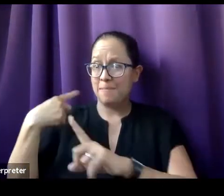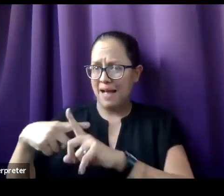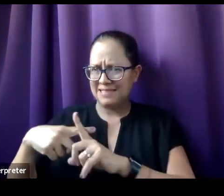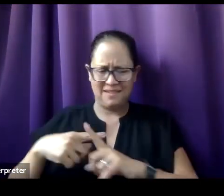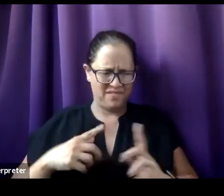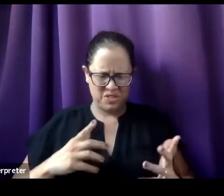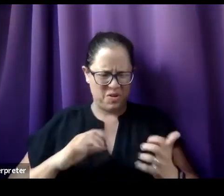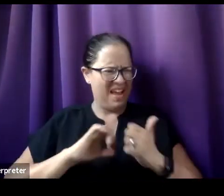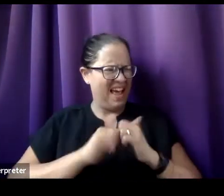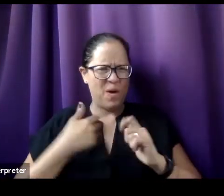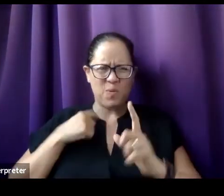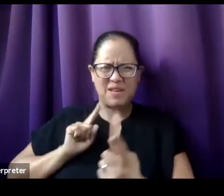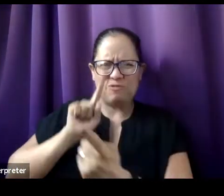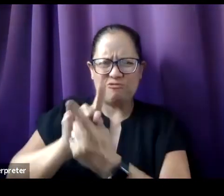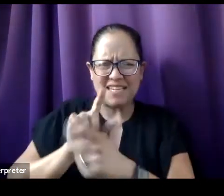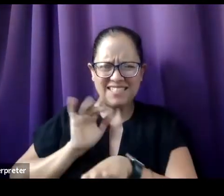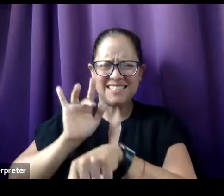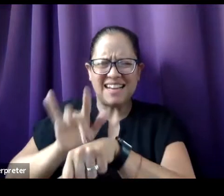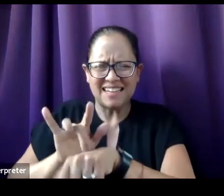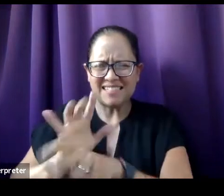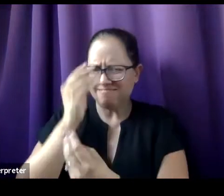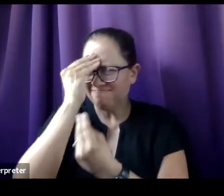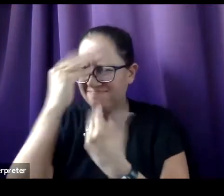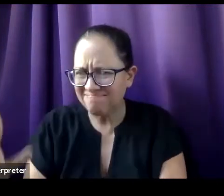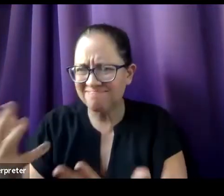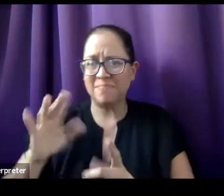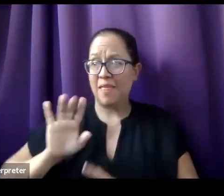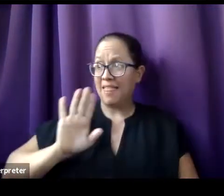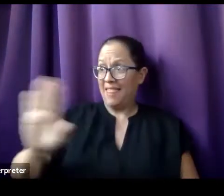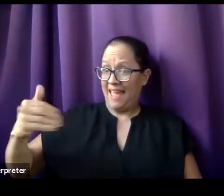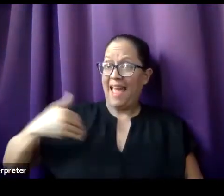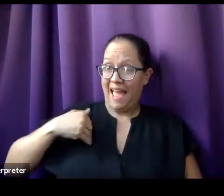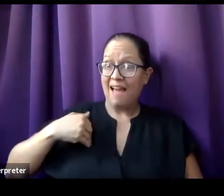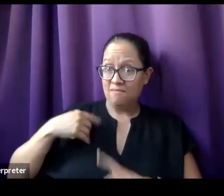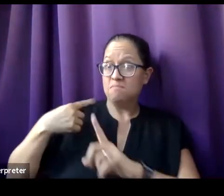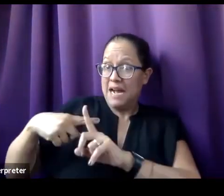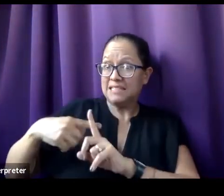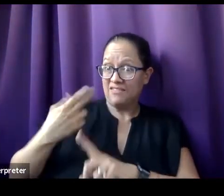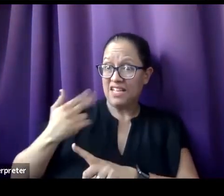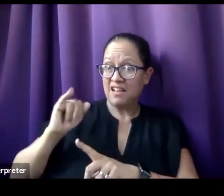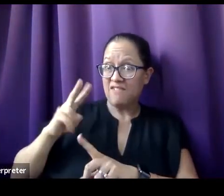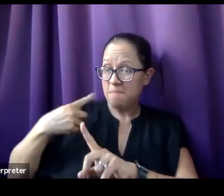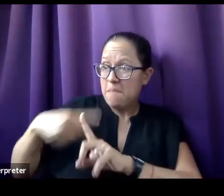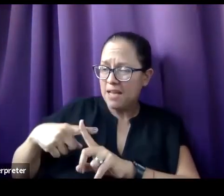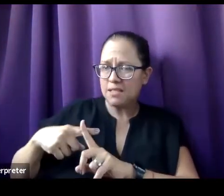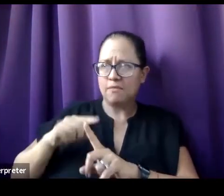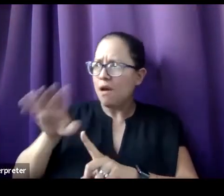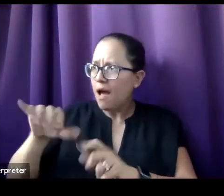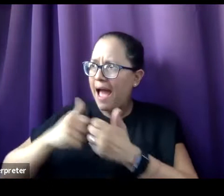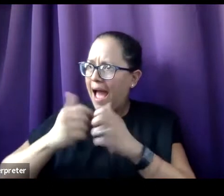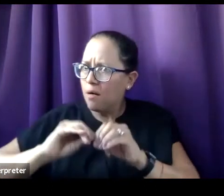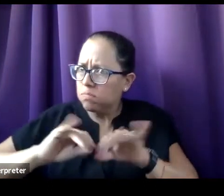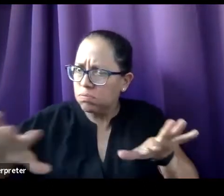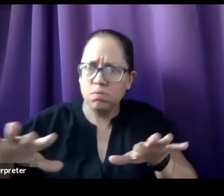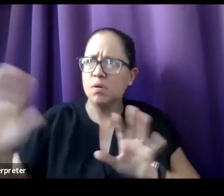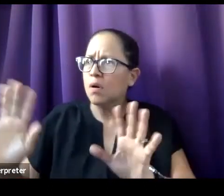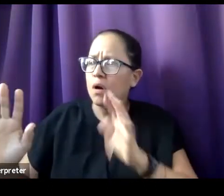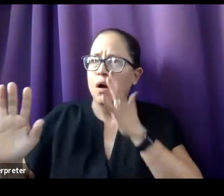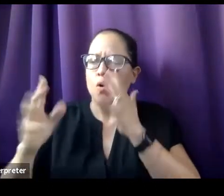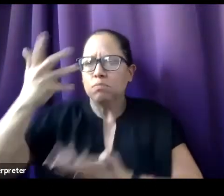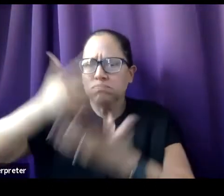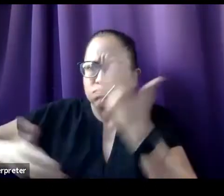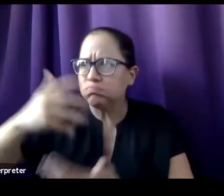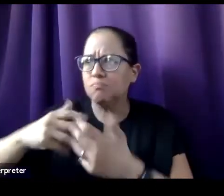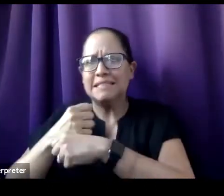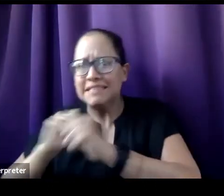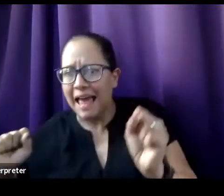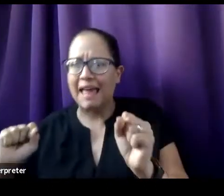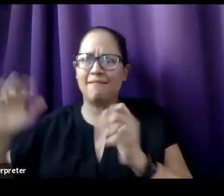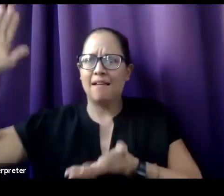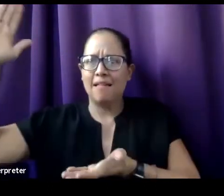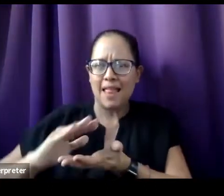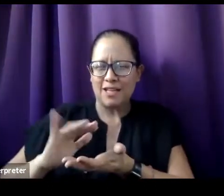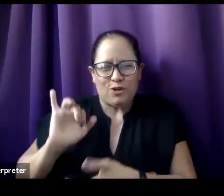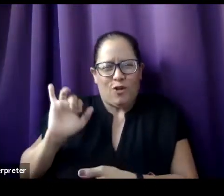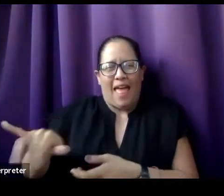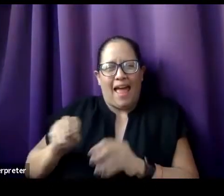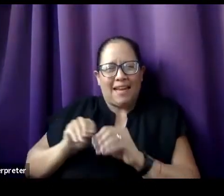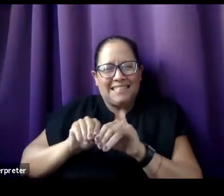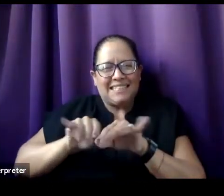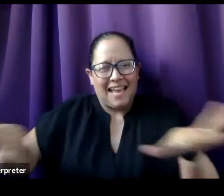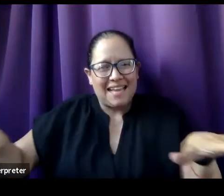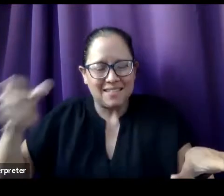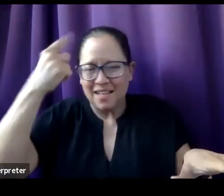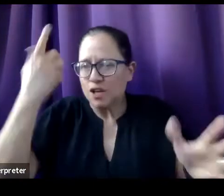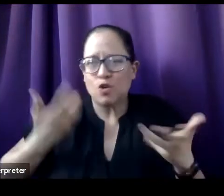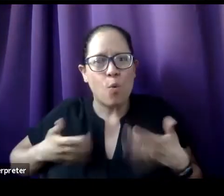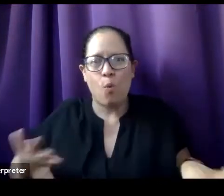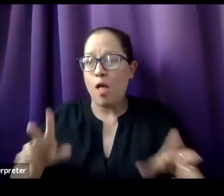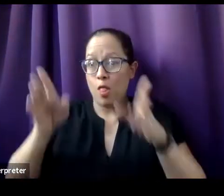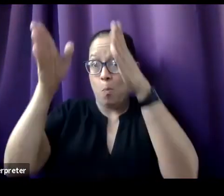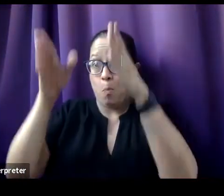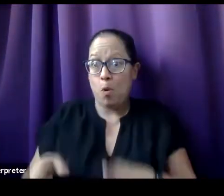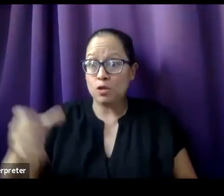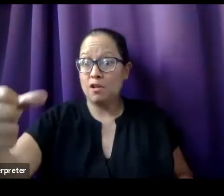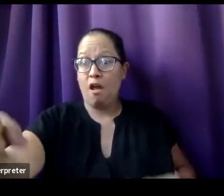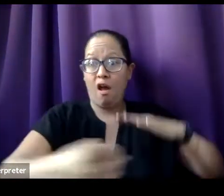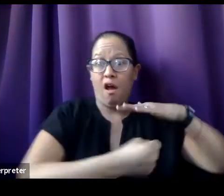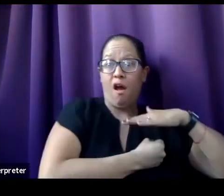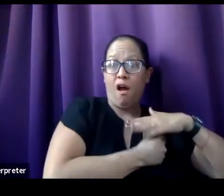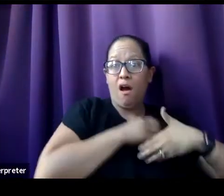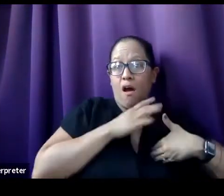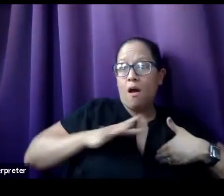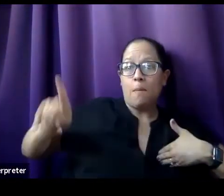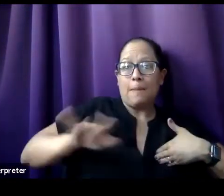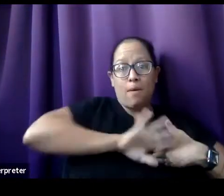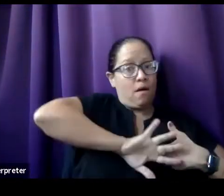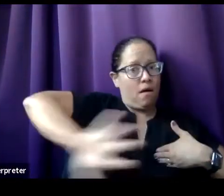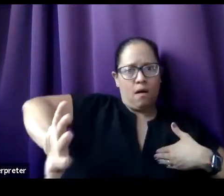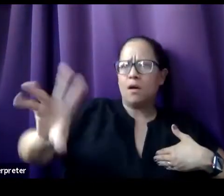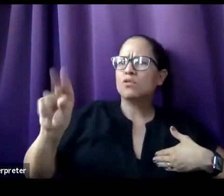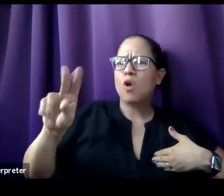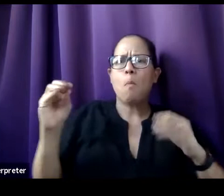status could affect others, and most importantly how communities could start communicating around the possibility of contagious diseases, not to isolate the person who might be sick, but to identify how you would, as a community come forward to support